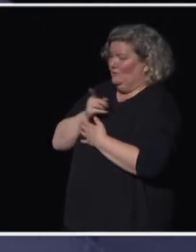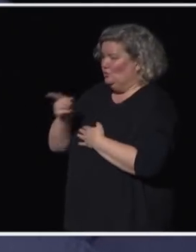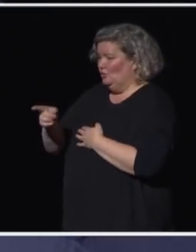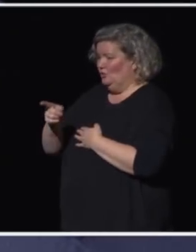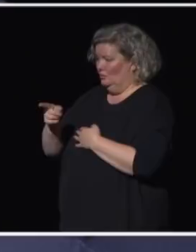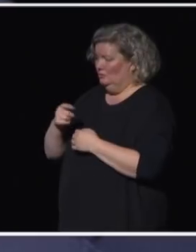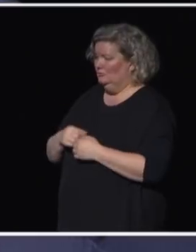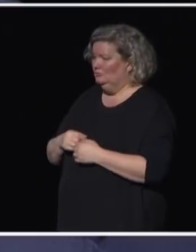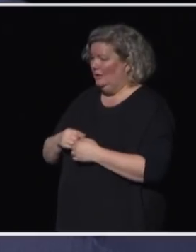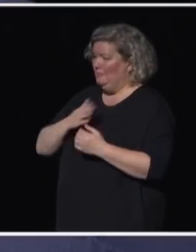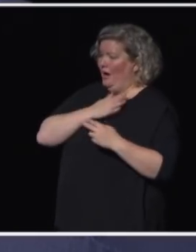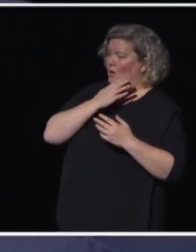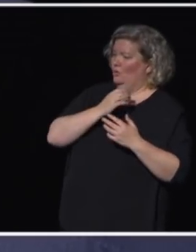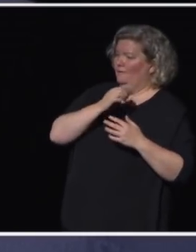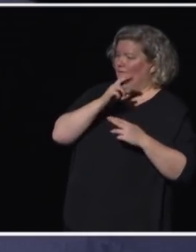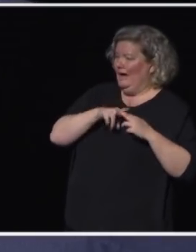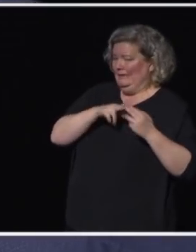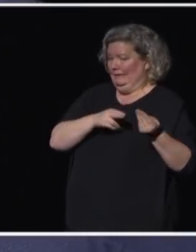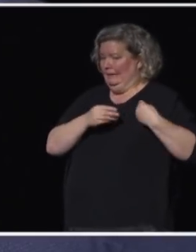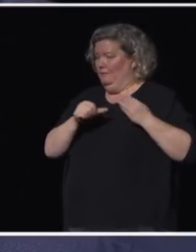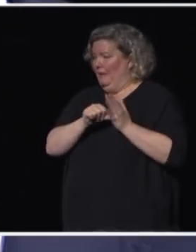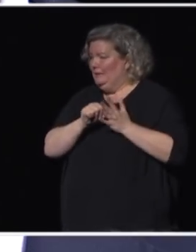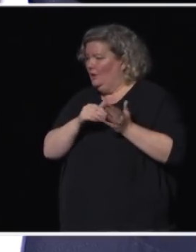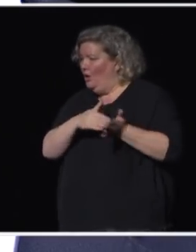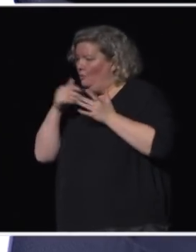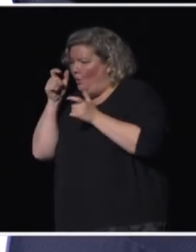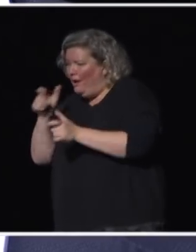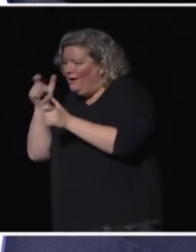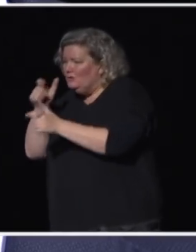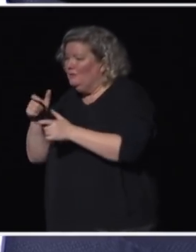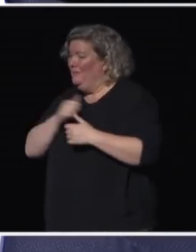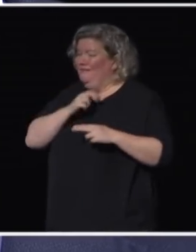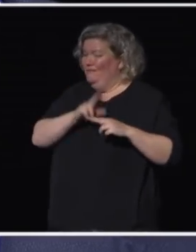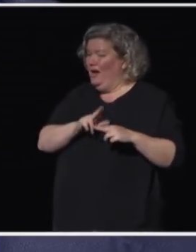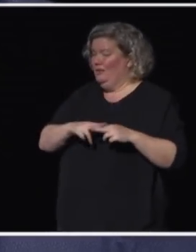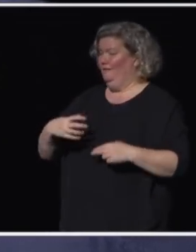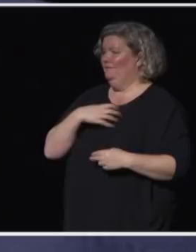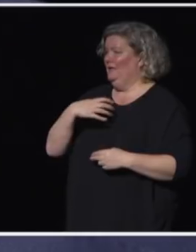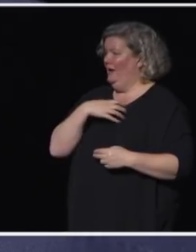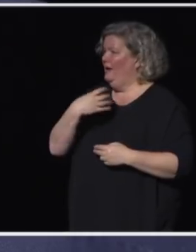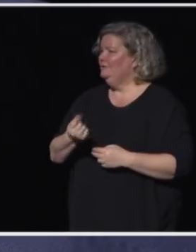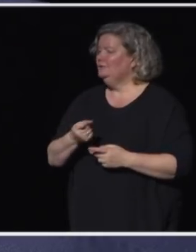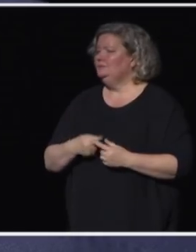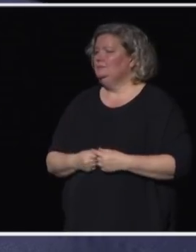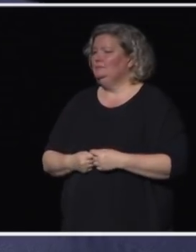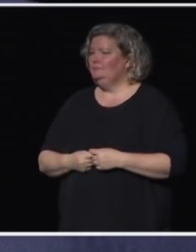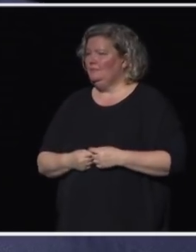who slipped me money to care for you. My father was so very afraid. I felt it in the sting of his black leather belt,